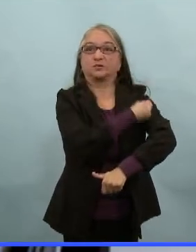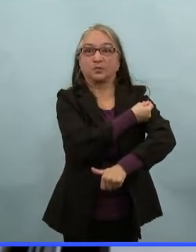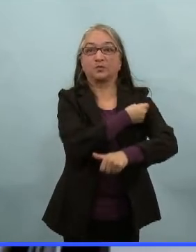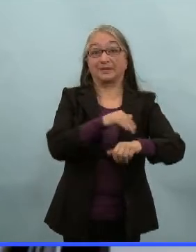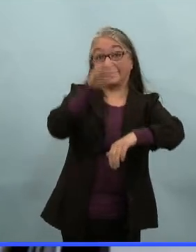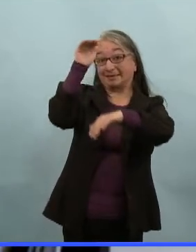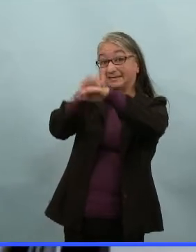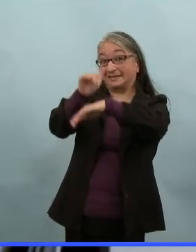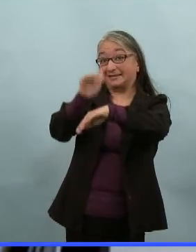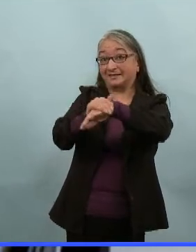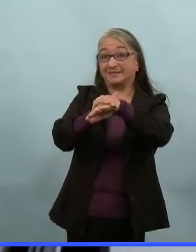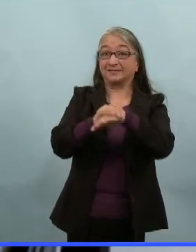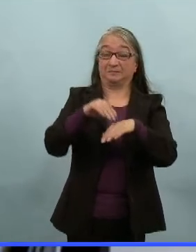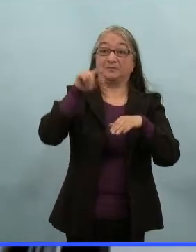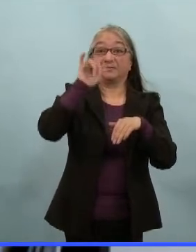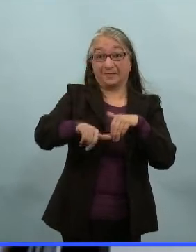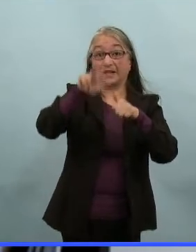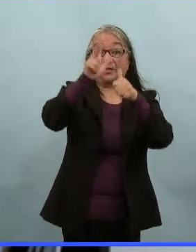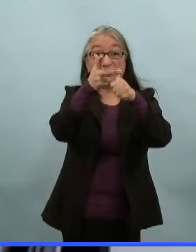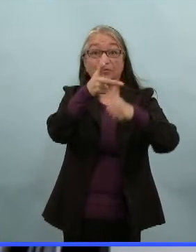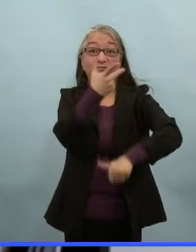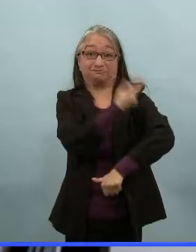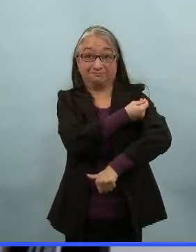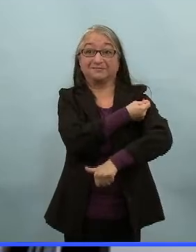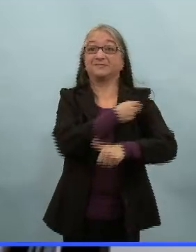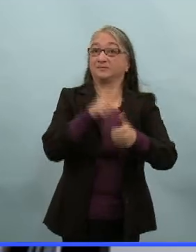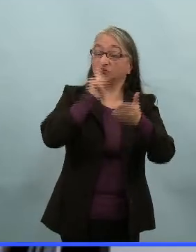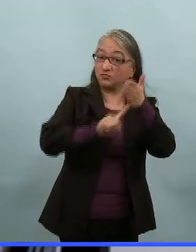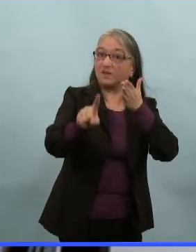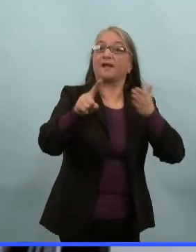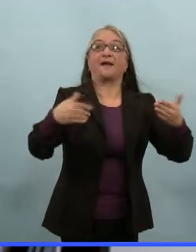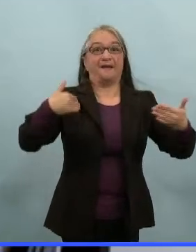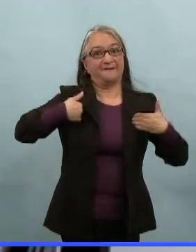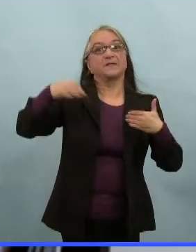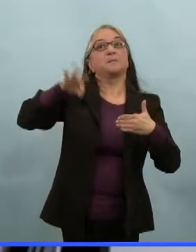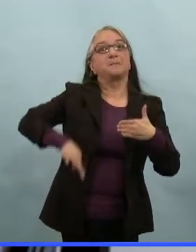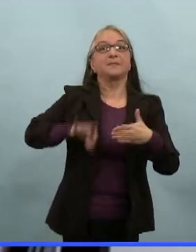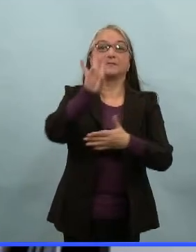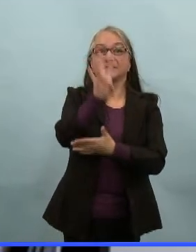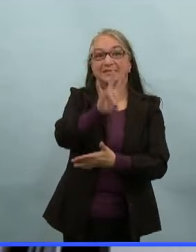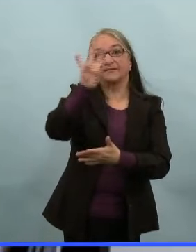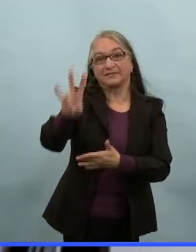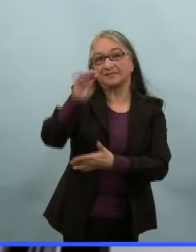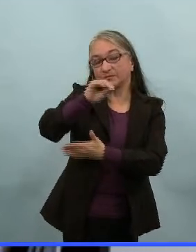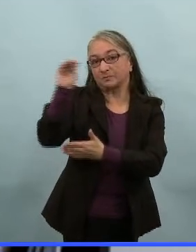and found that vaccine effectiveness was 77 compared to someone who's unvaccinated